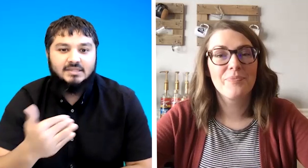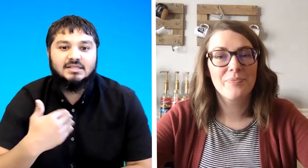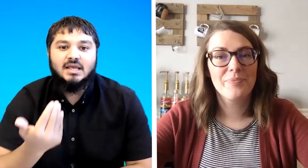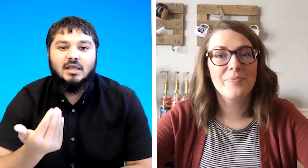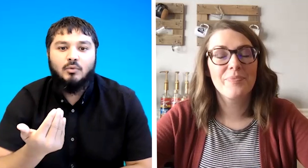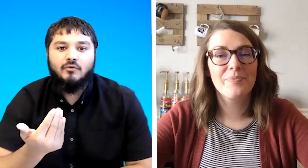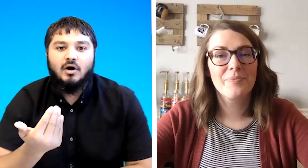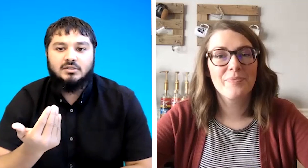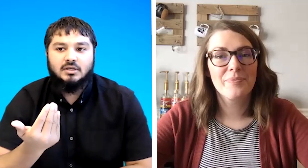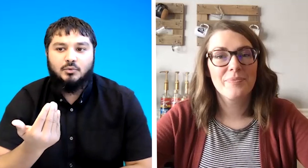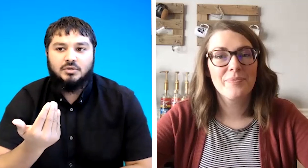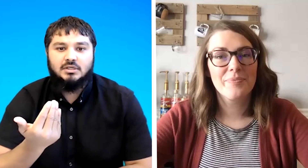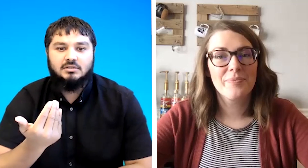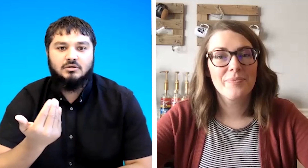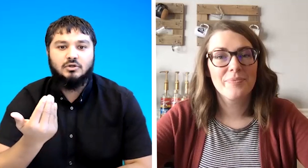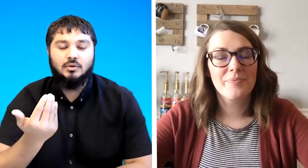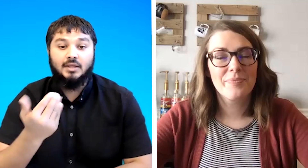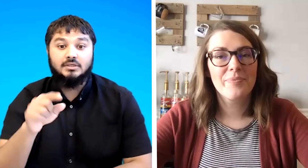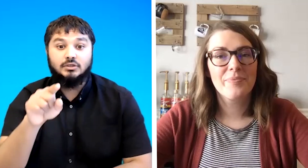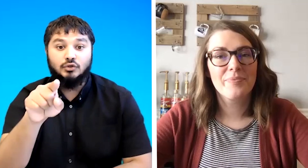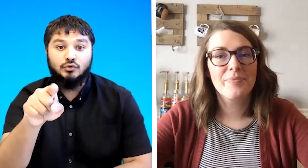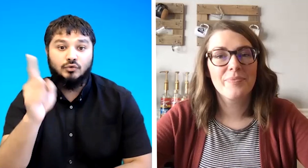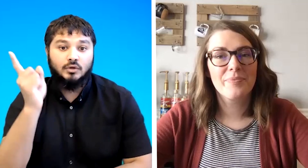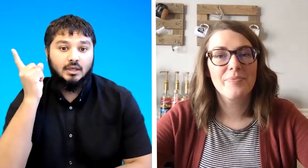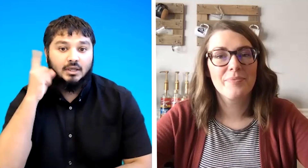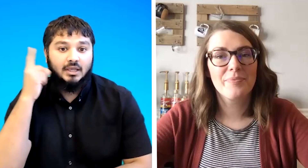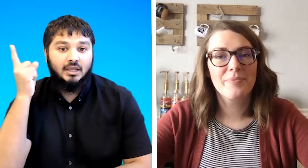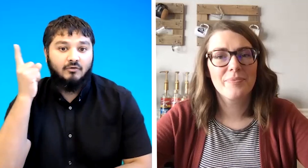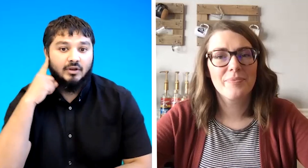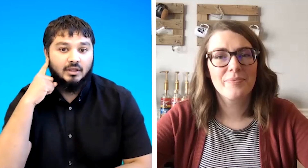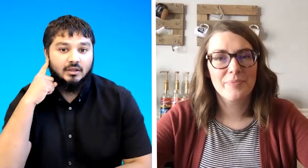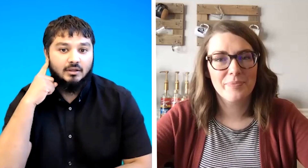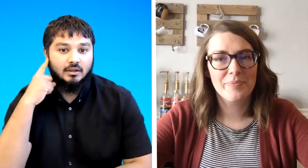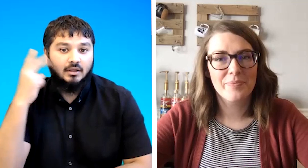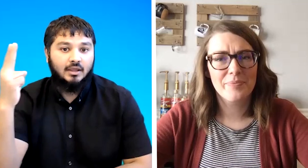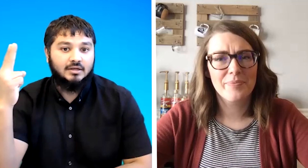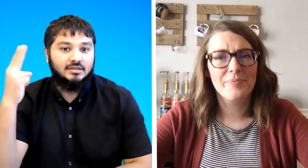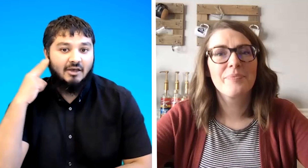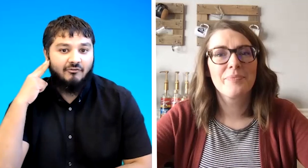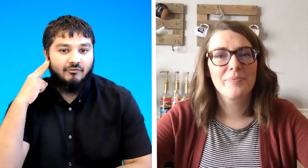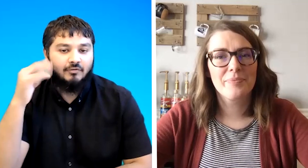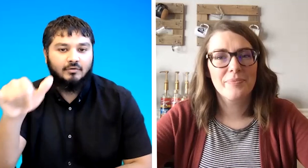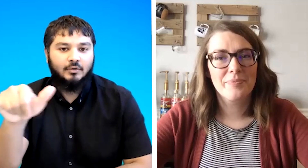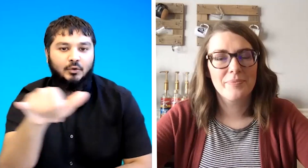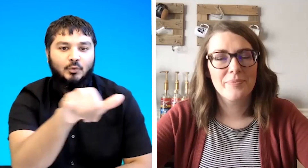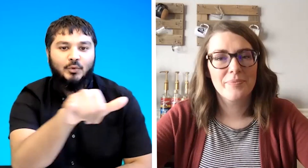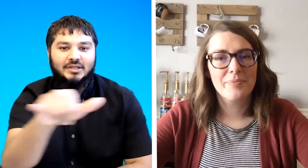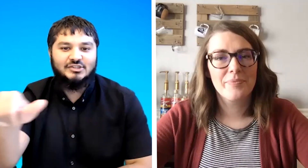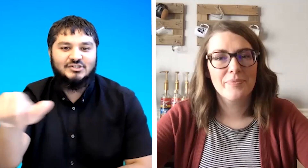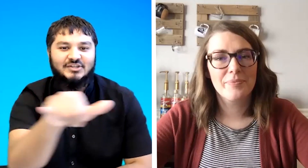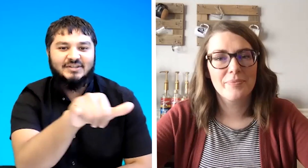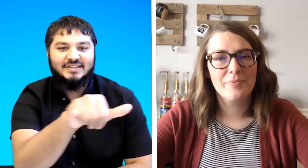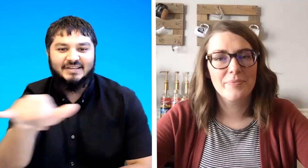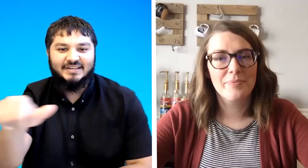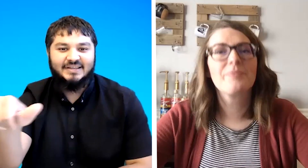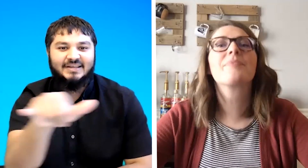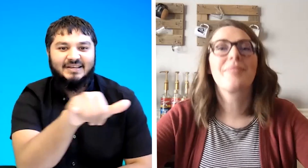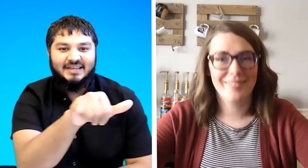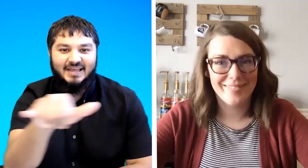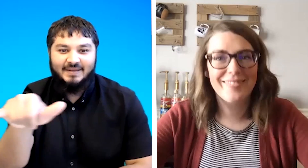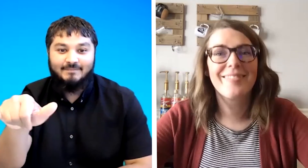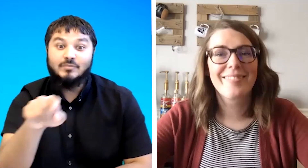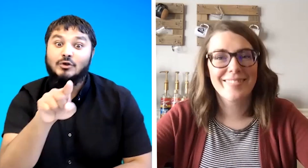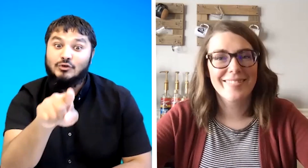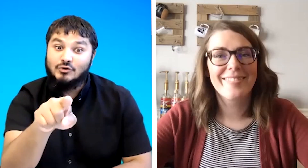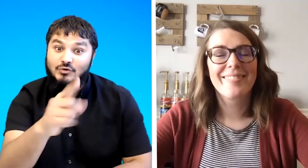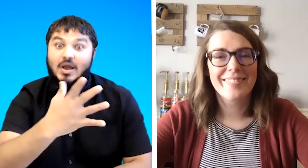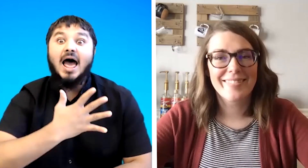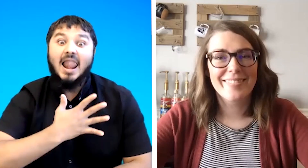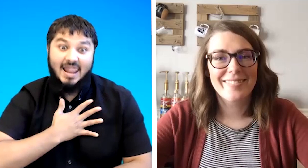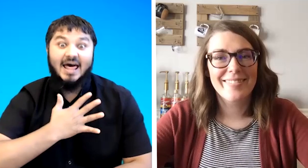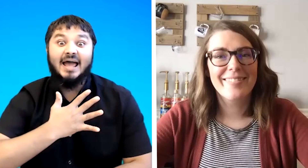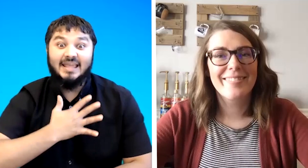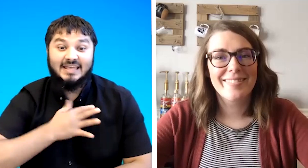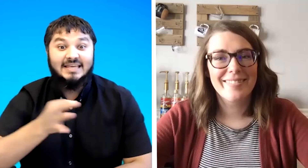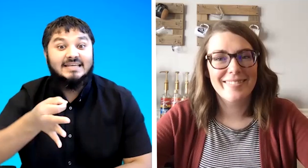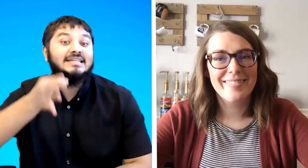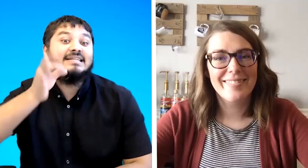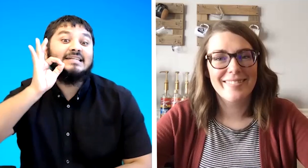the second way of asking a question is you can do like this you hearing deaf witch okay you like tea